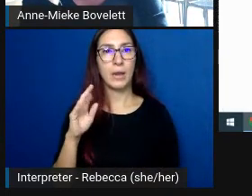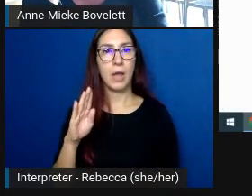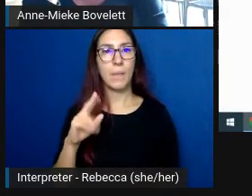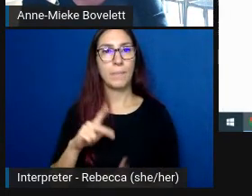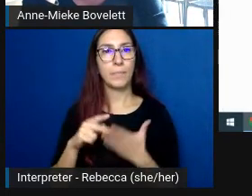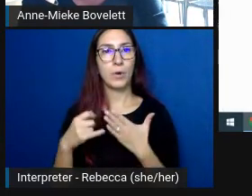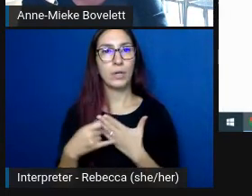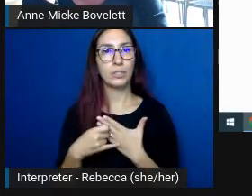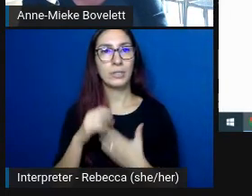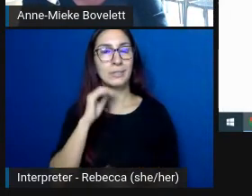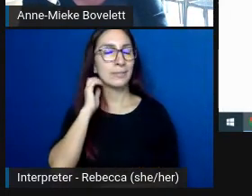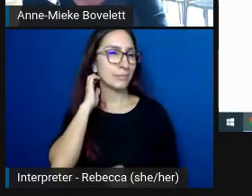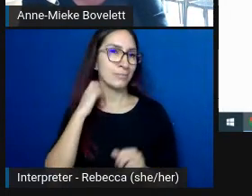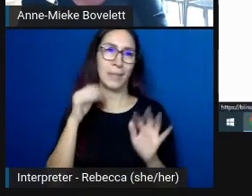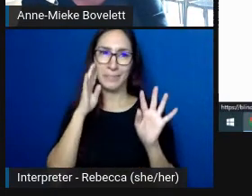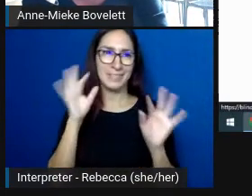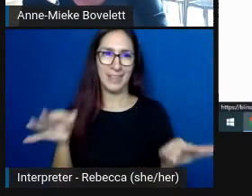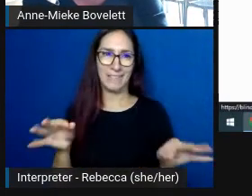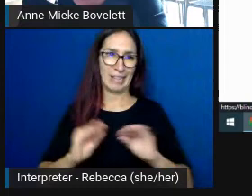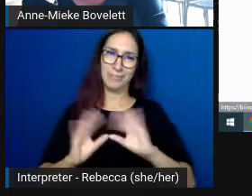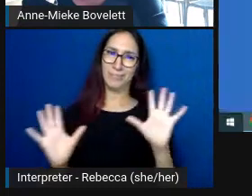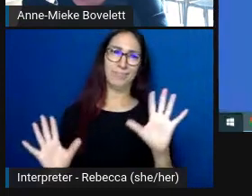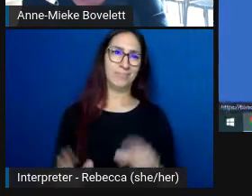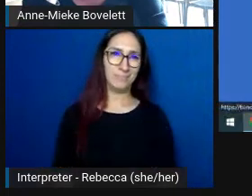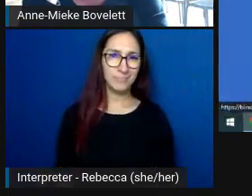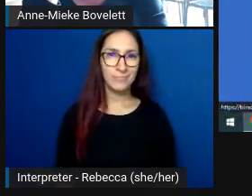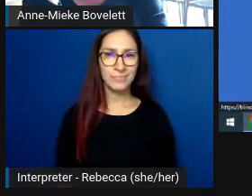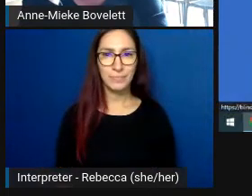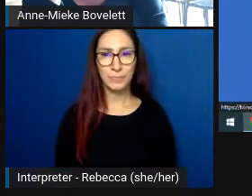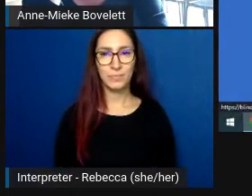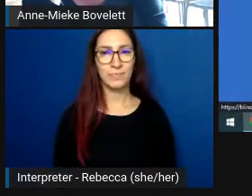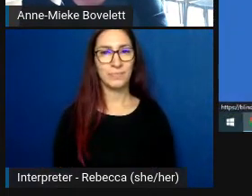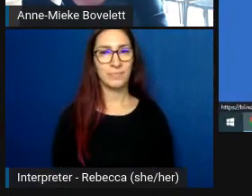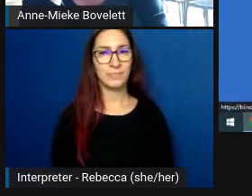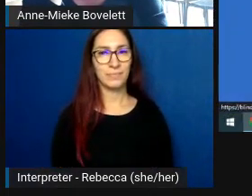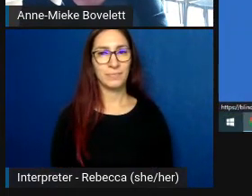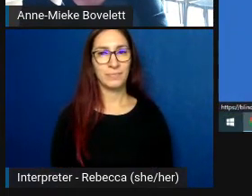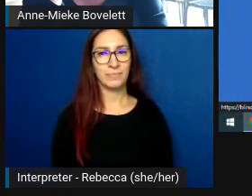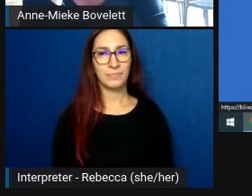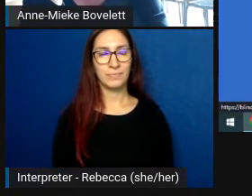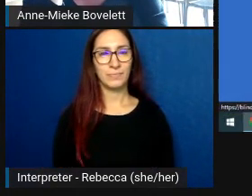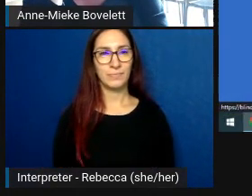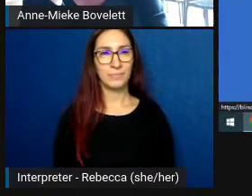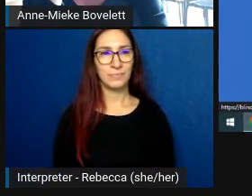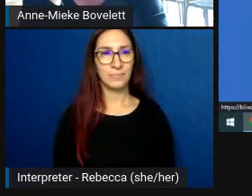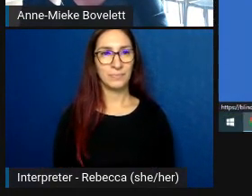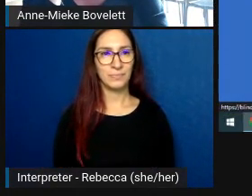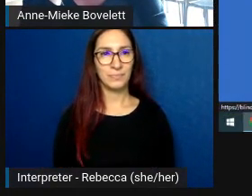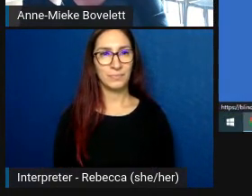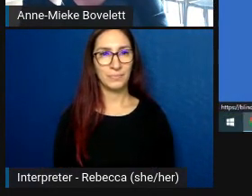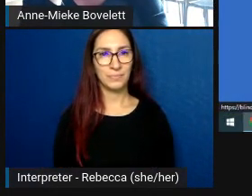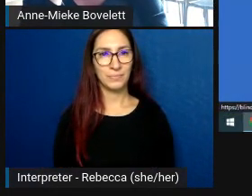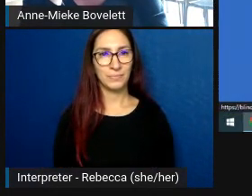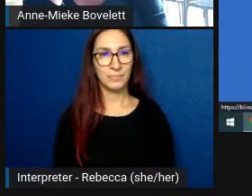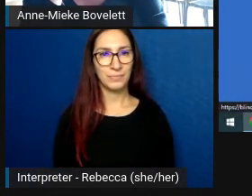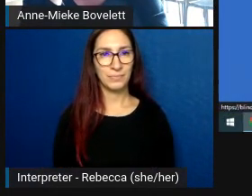[screen reader] Visioning a brighter tomorrow for the lens of technology.